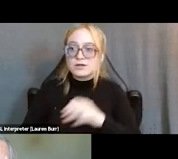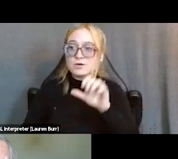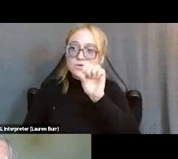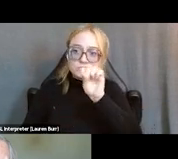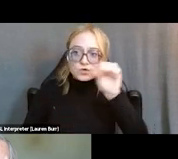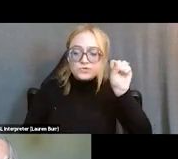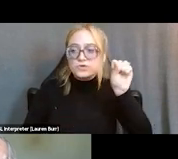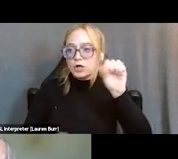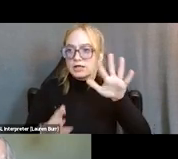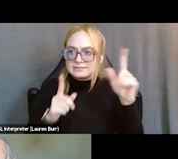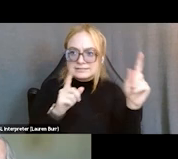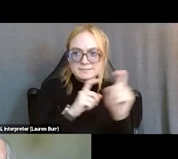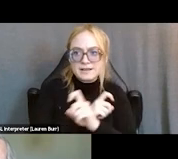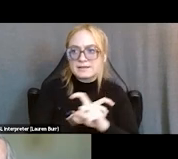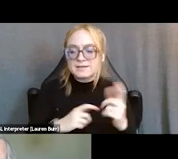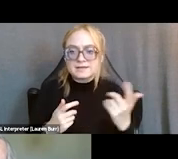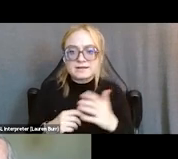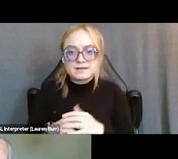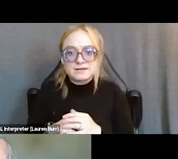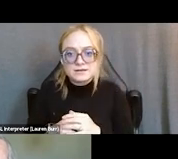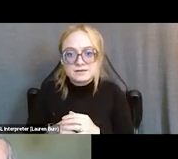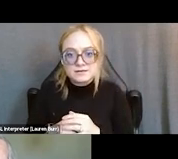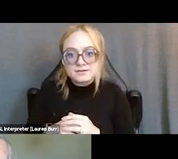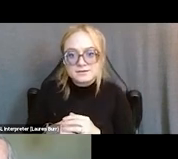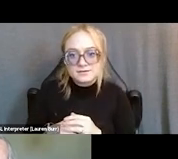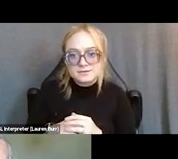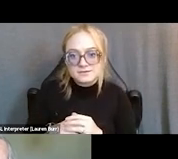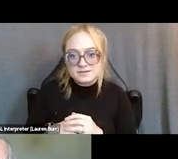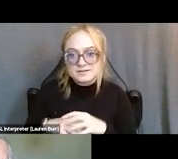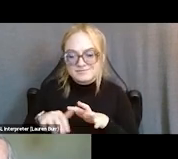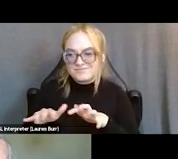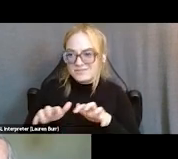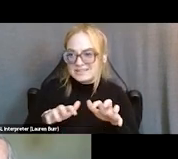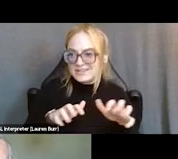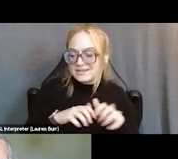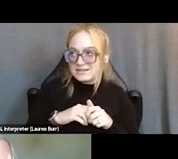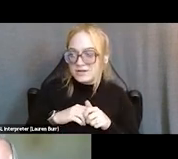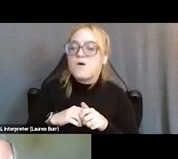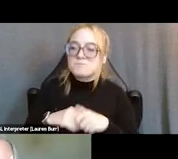oh, you know, my parents like, no, I can do this. Leave me alone.